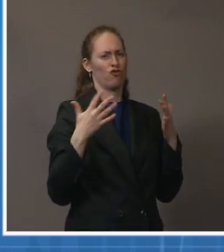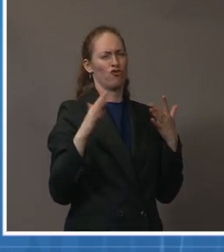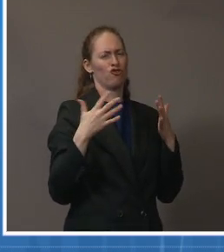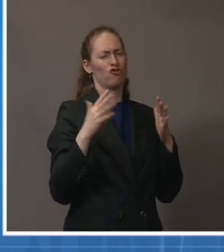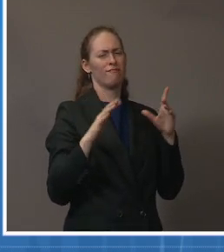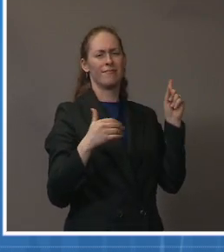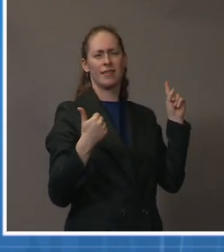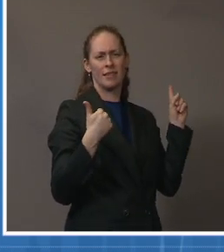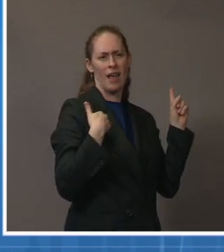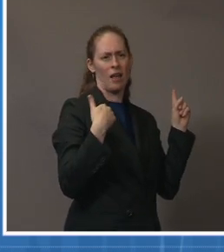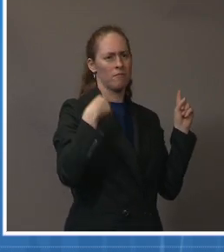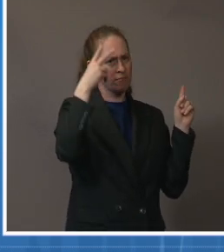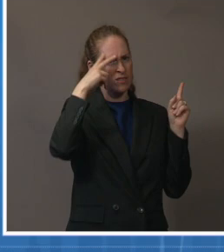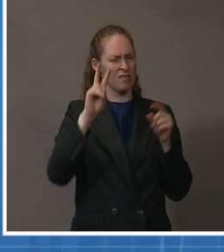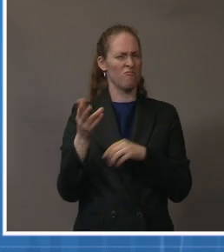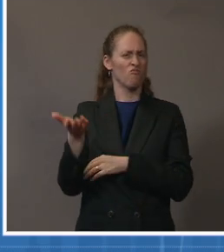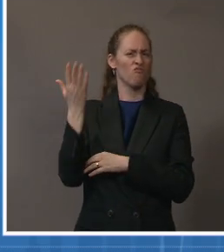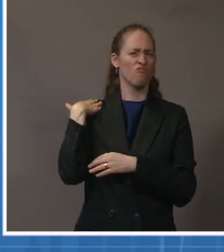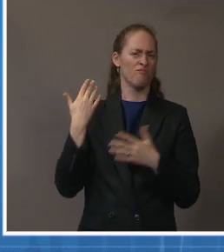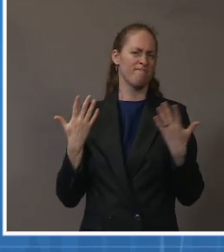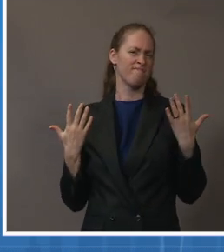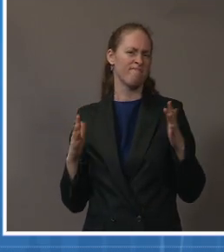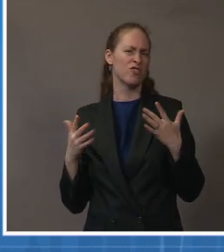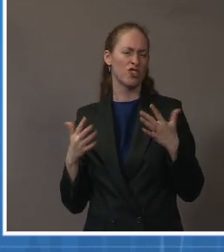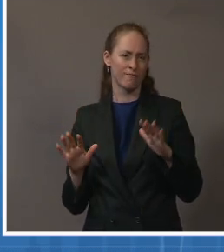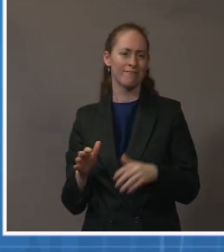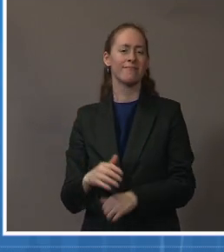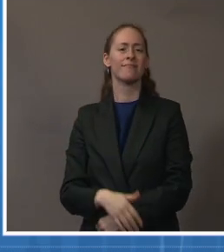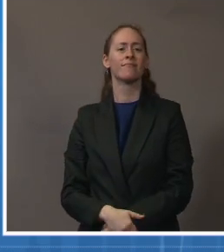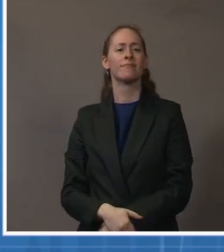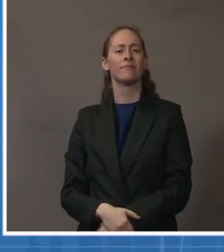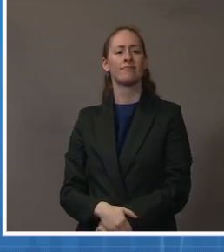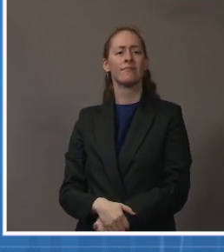and friends like the Republic of Korea, where our military shares a command.